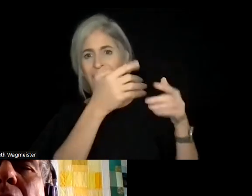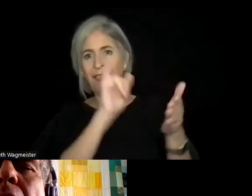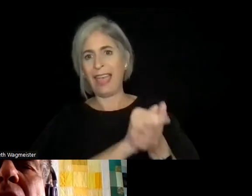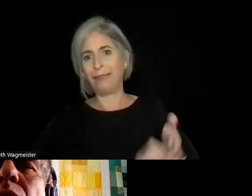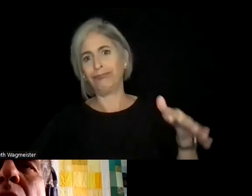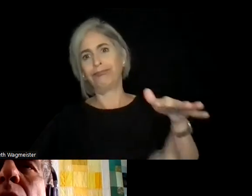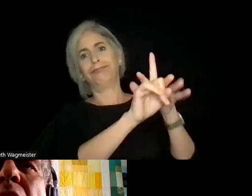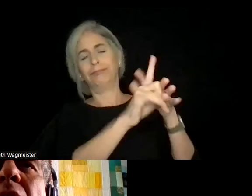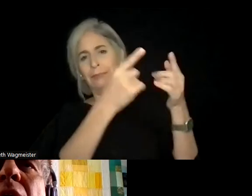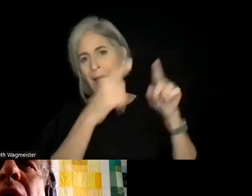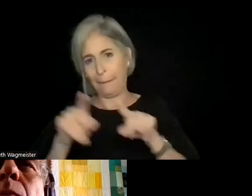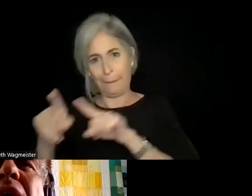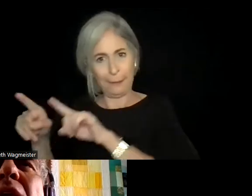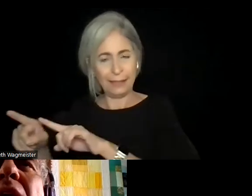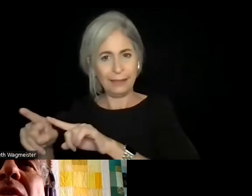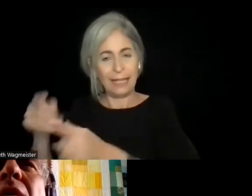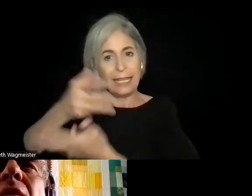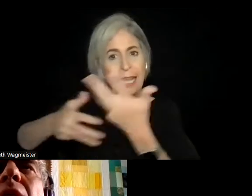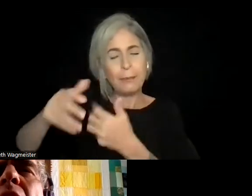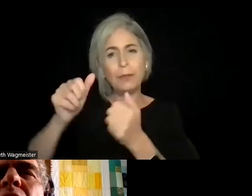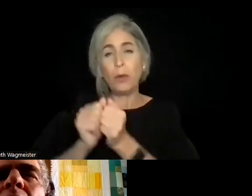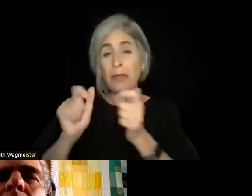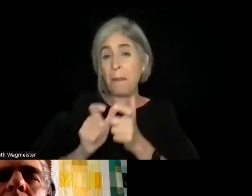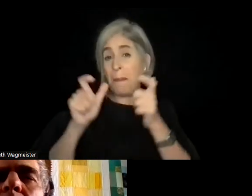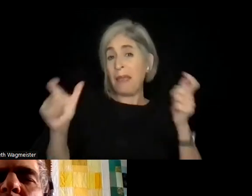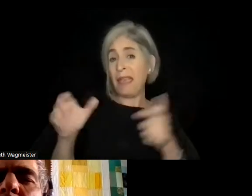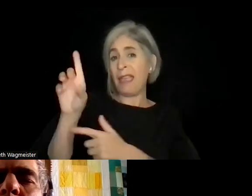at all have to be around ethics and the moral challenge that